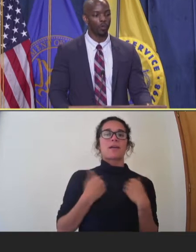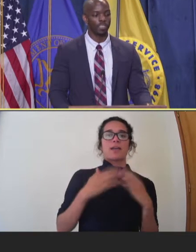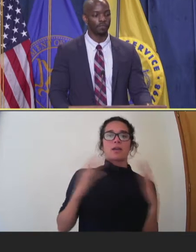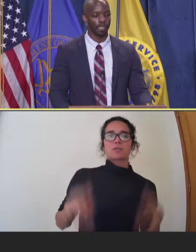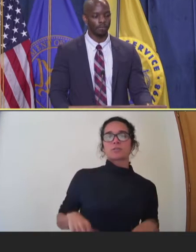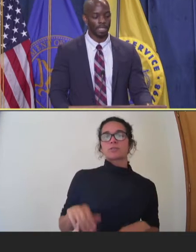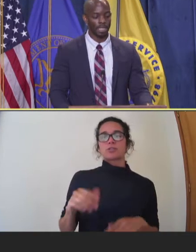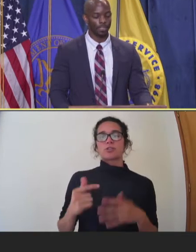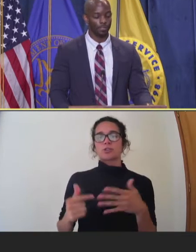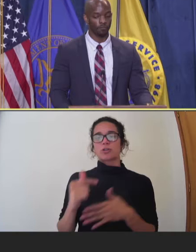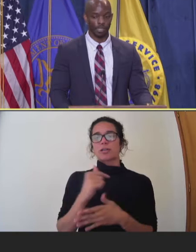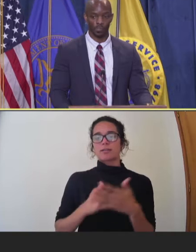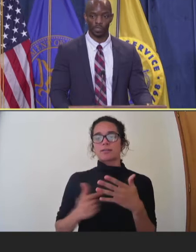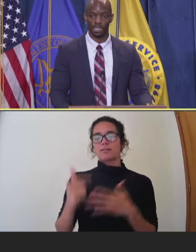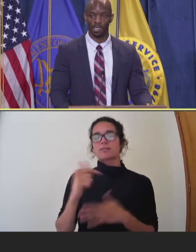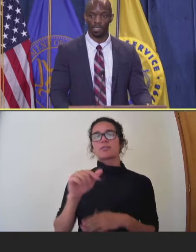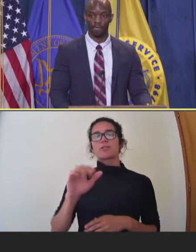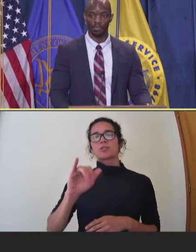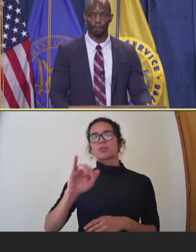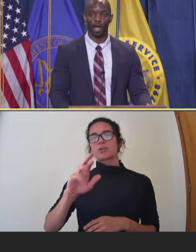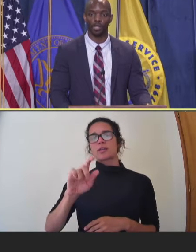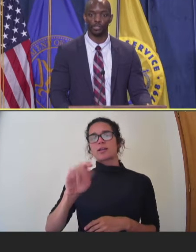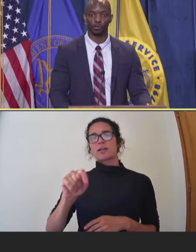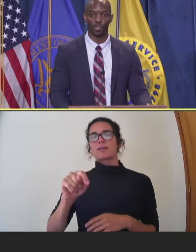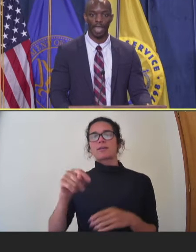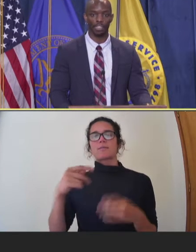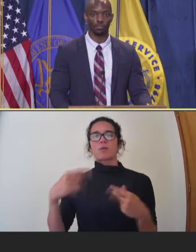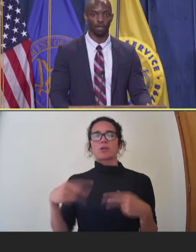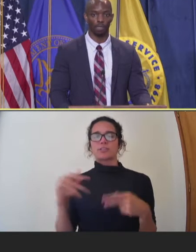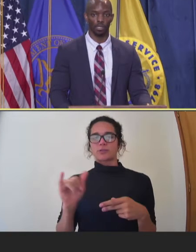we developed an intergovernmental team that partnered with national umbrella